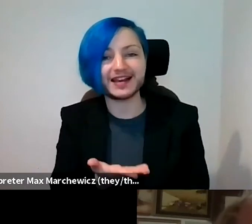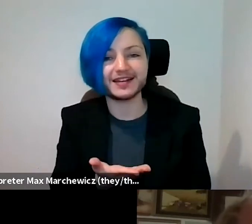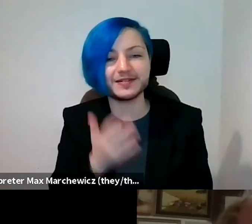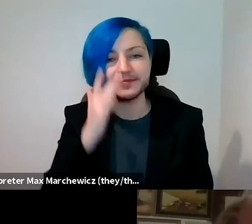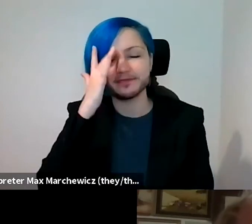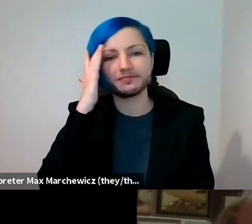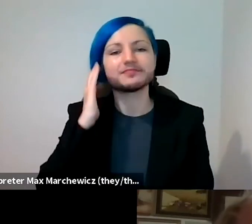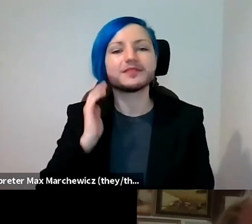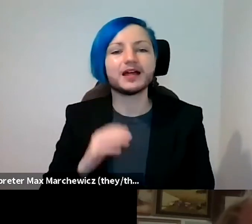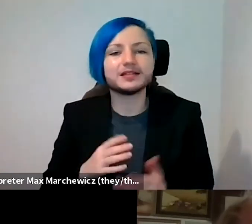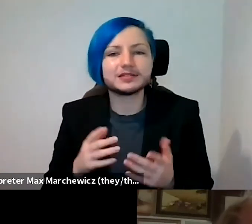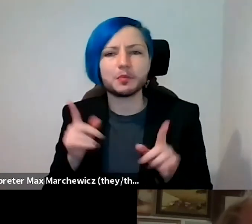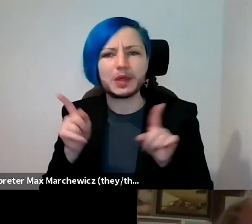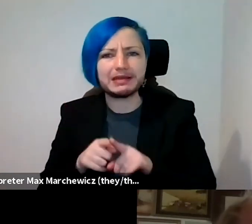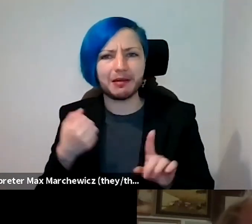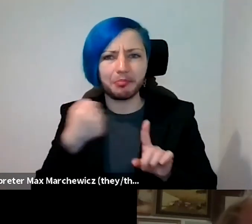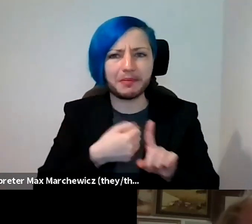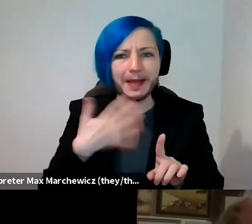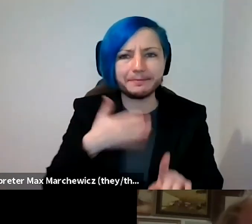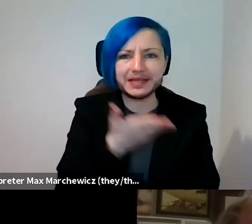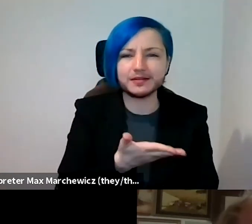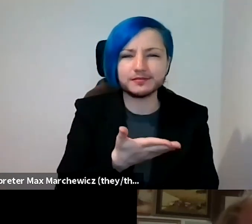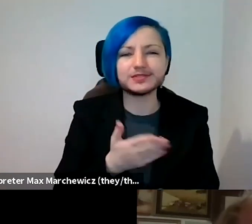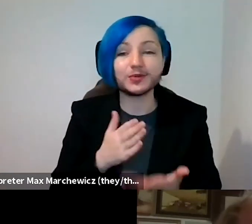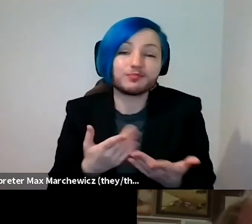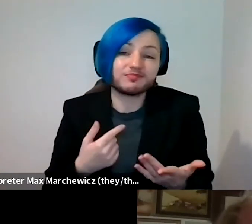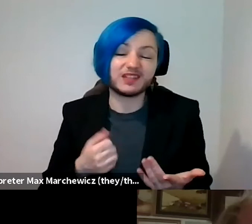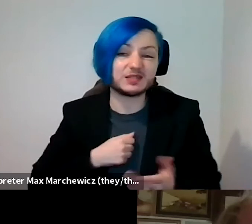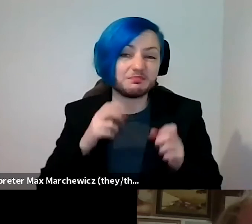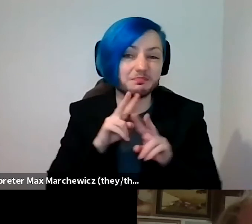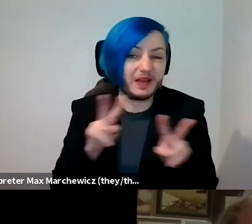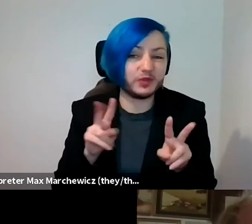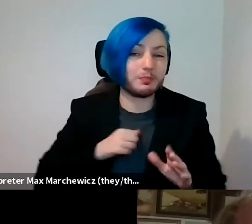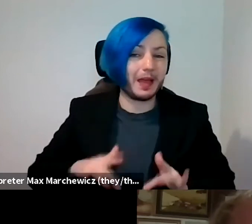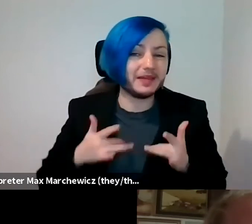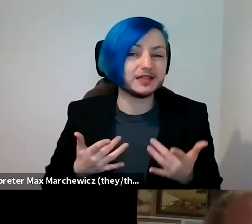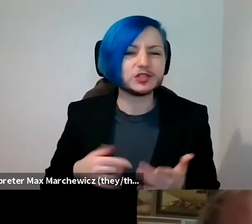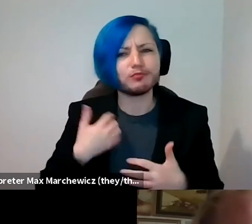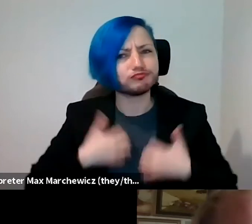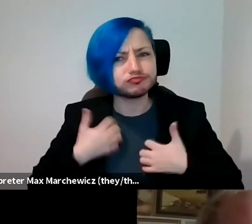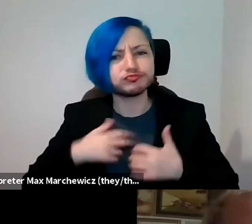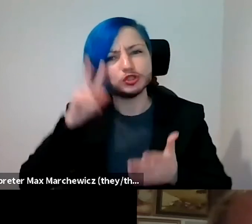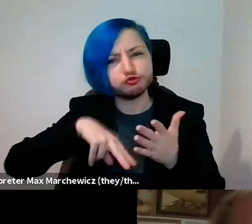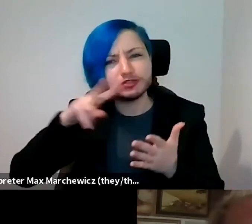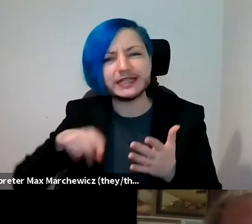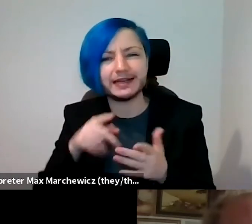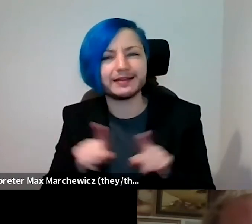I just see it like that, and I think it's fascinating to read it in those terms, but of course we all have